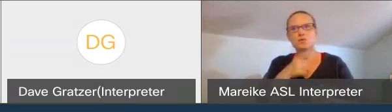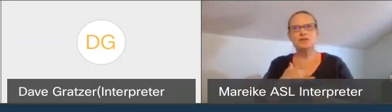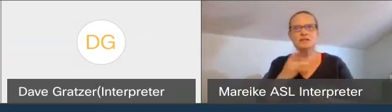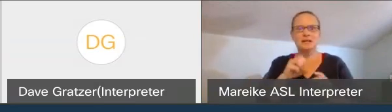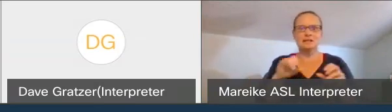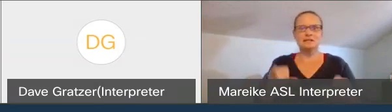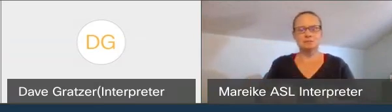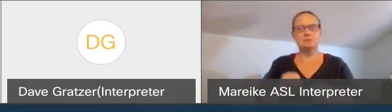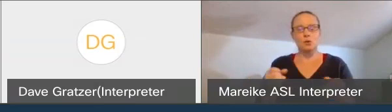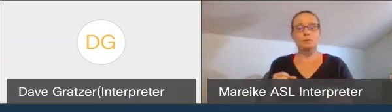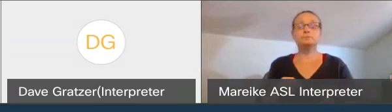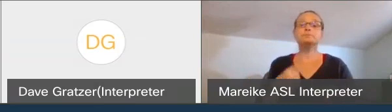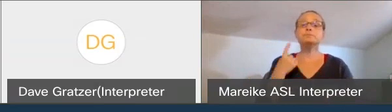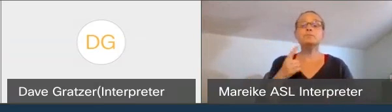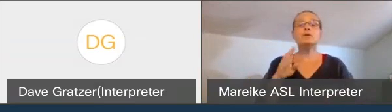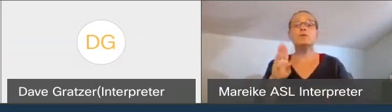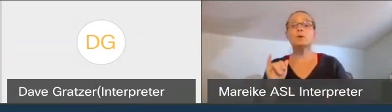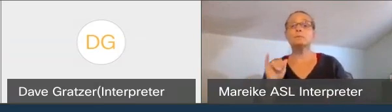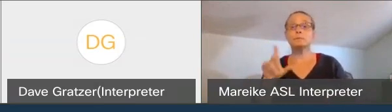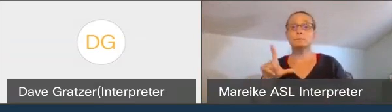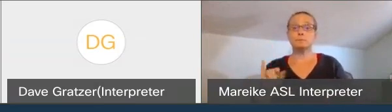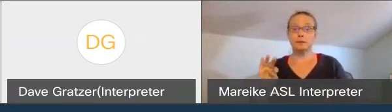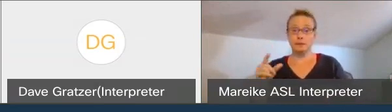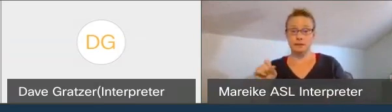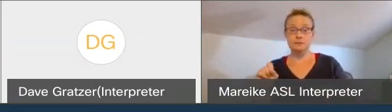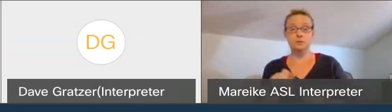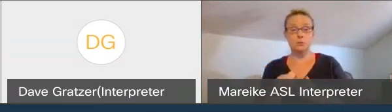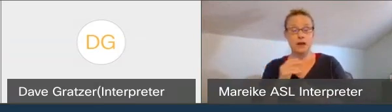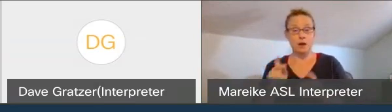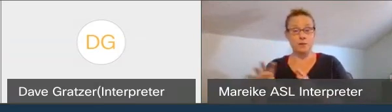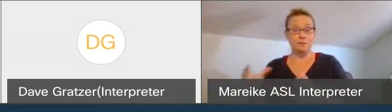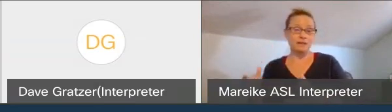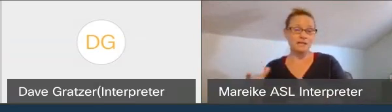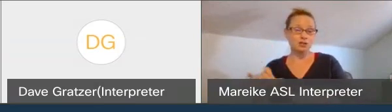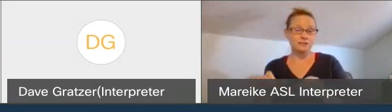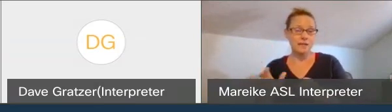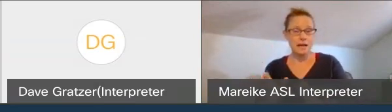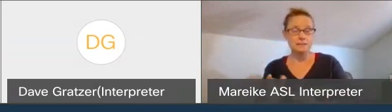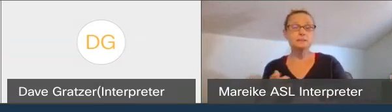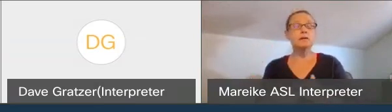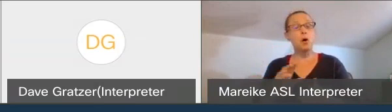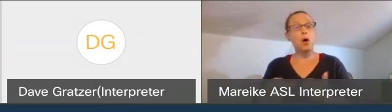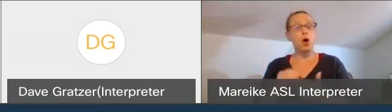Mansur: So for Billings, with our population size, all of our services are centralized